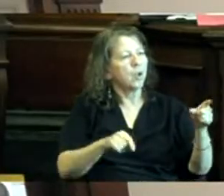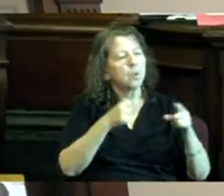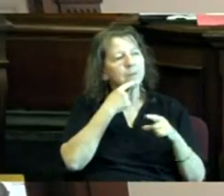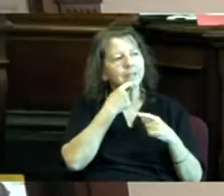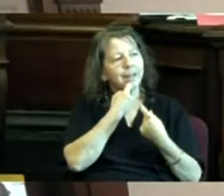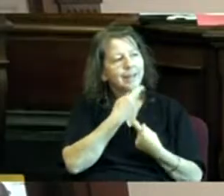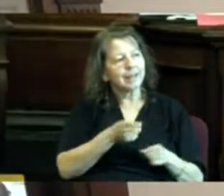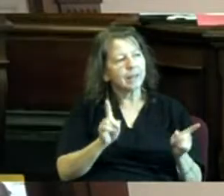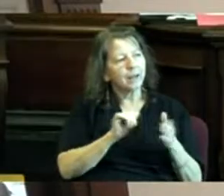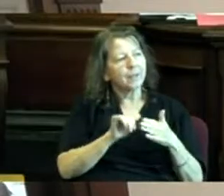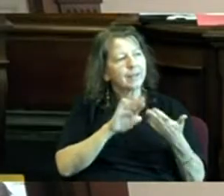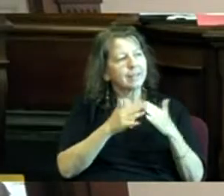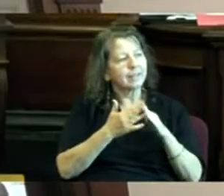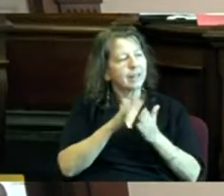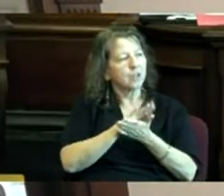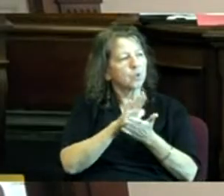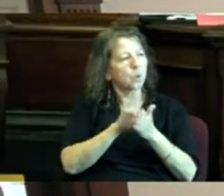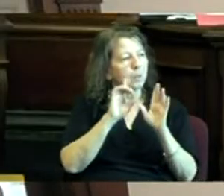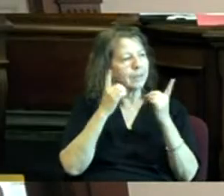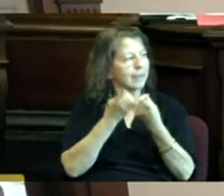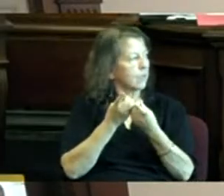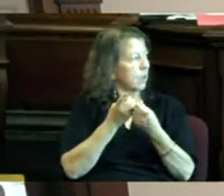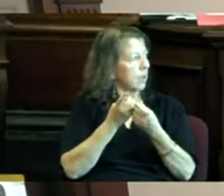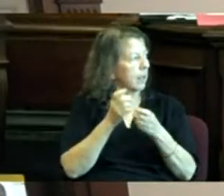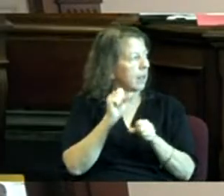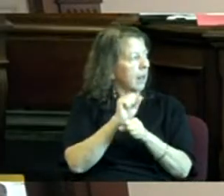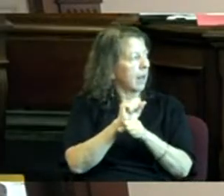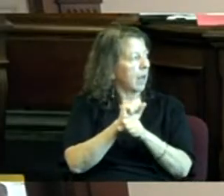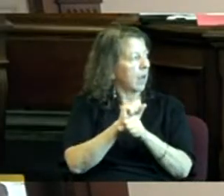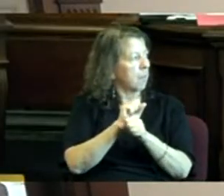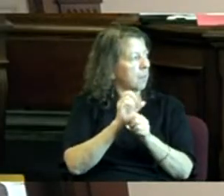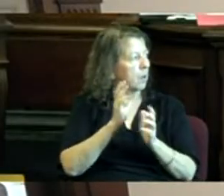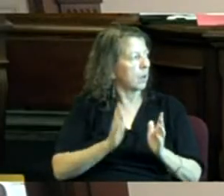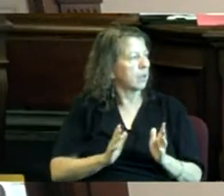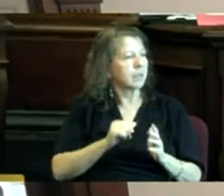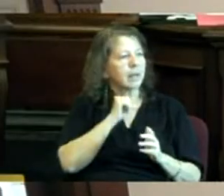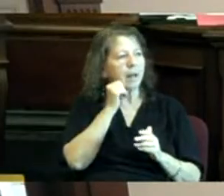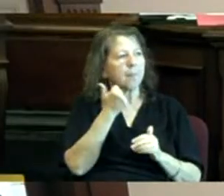with corporate counsel to see where we stand with the